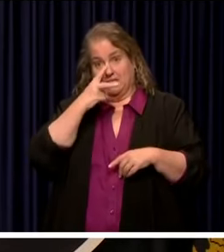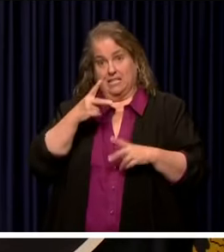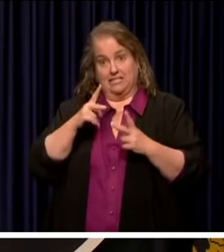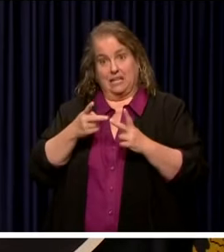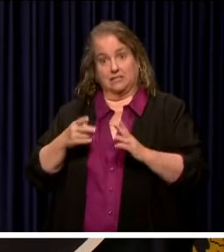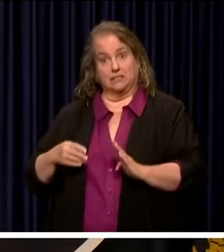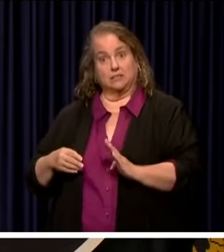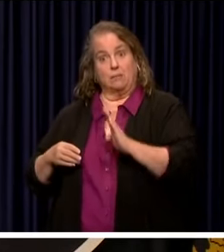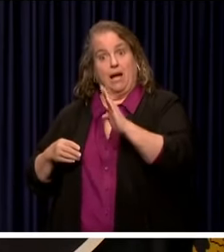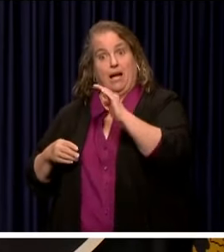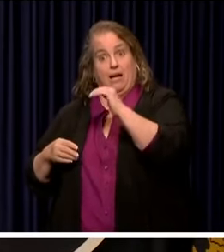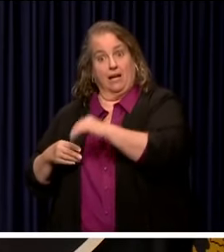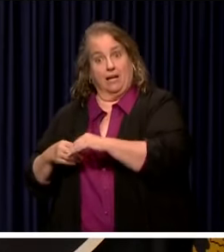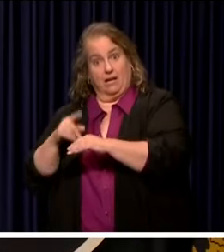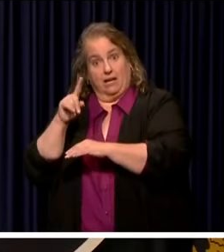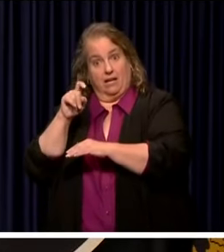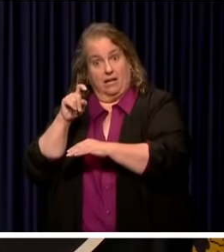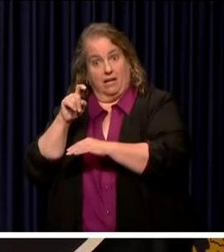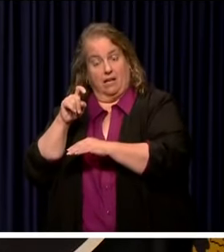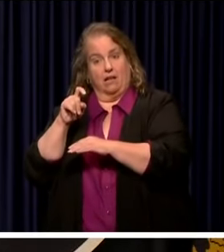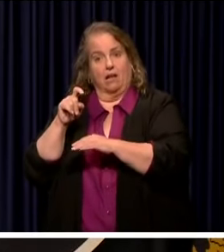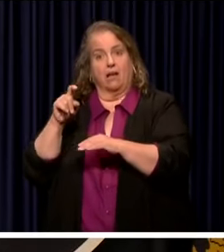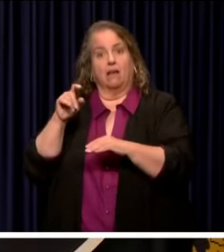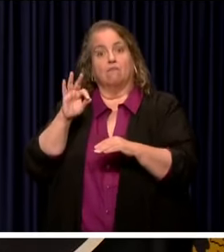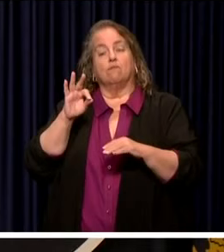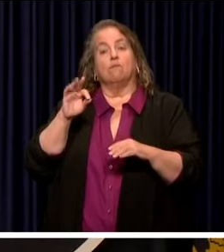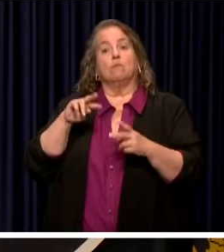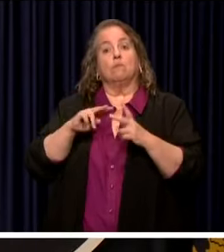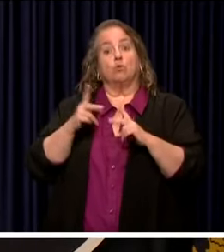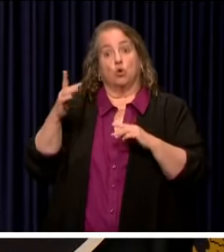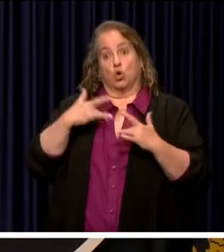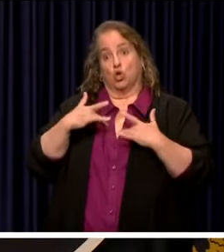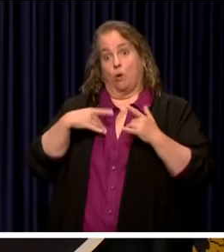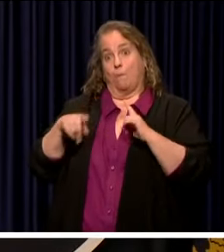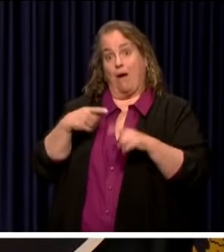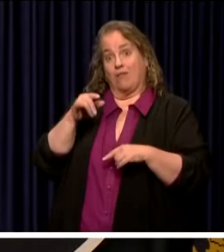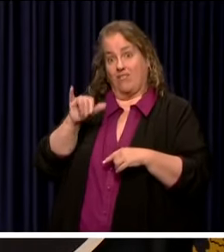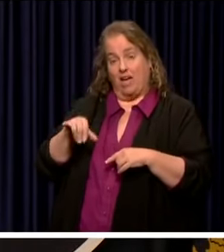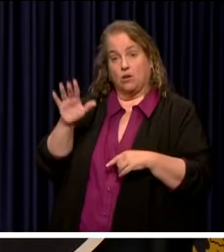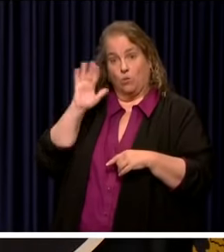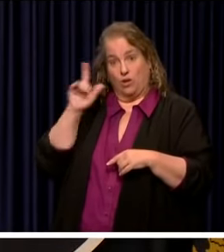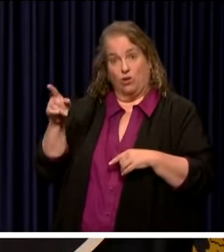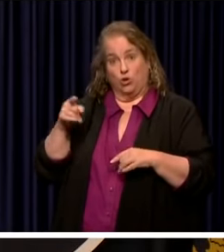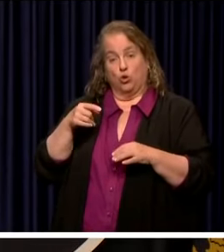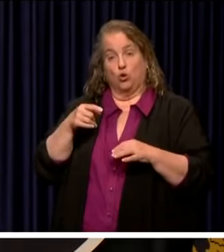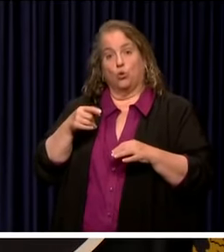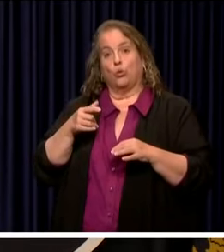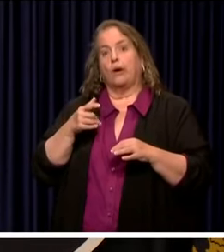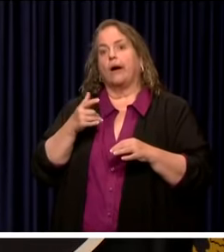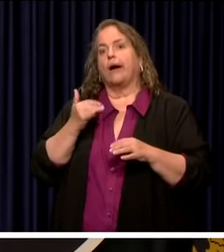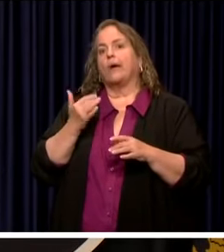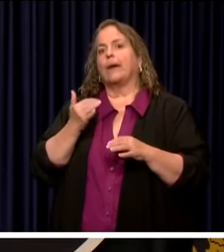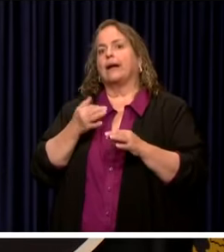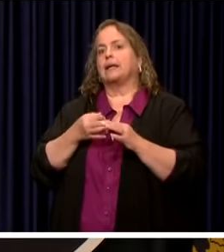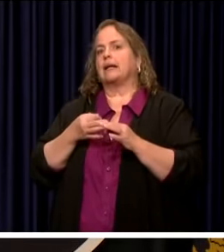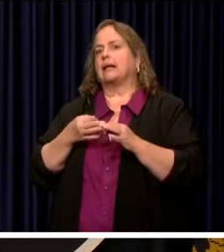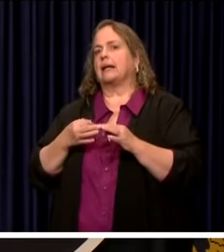OUR ECONOMY. AND SO IT'S MORE COMPLICATED ANALYSIS THAN JUST WE HAD X NUMBER OF CASES ON THIS DAY, AND